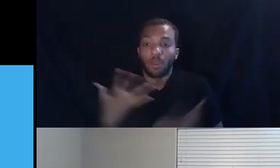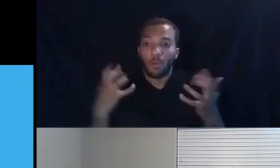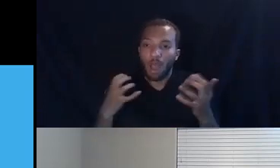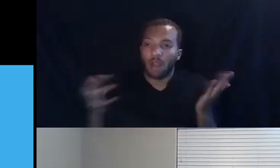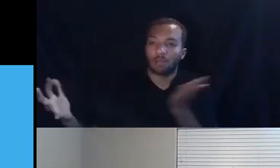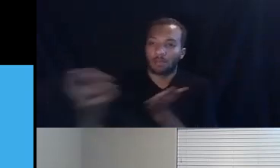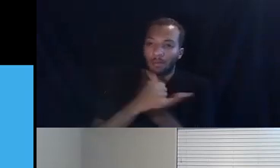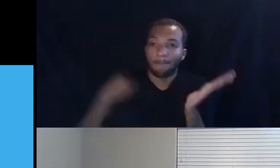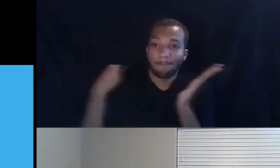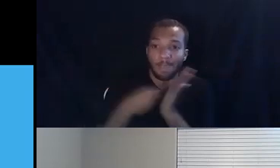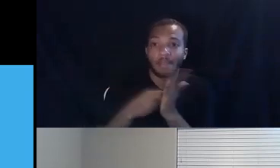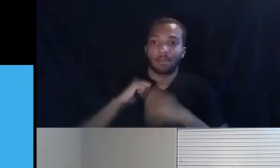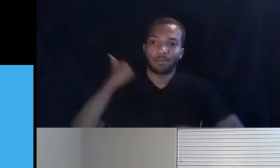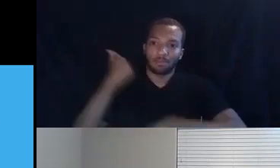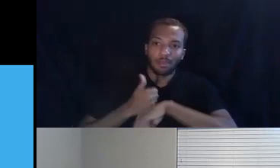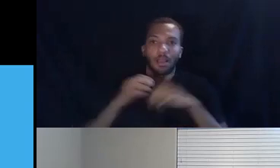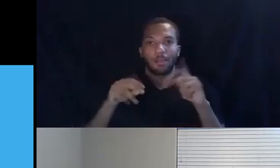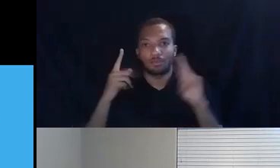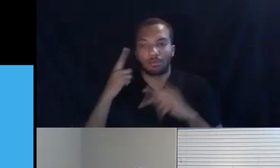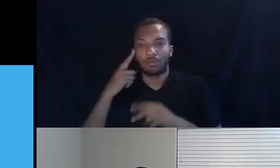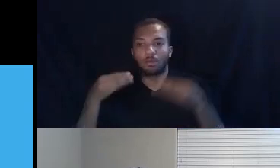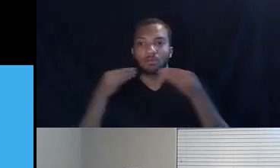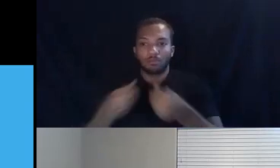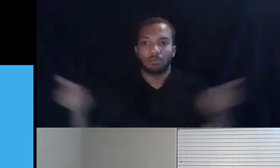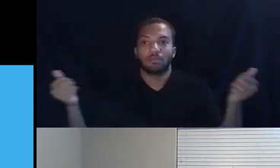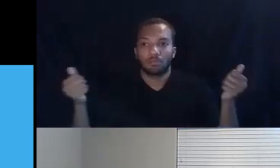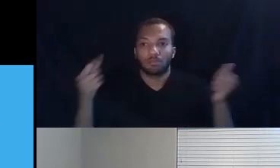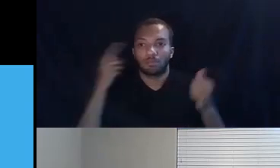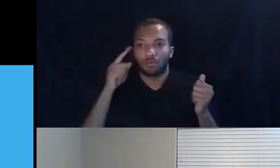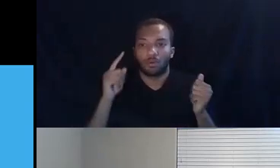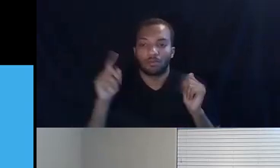and creating funding opportunity where community based.